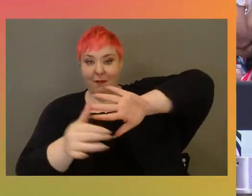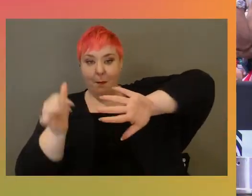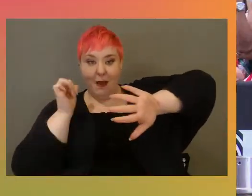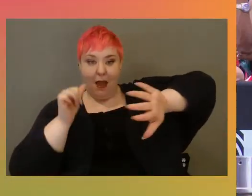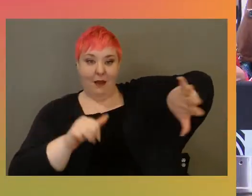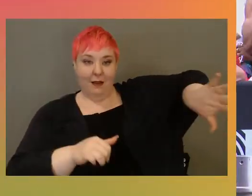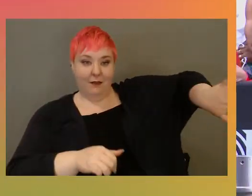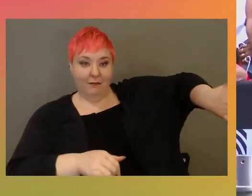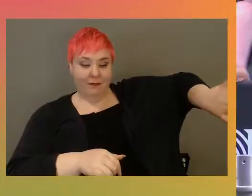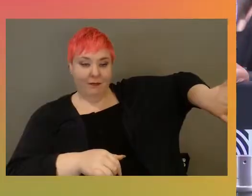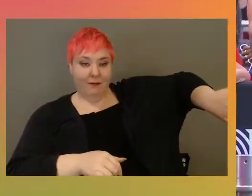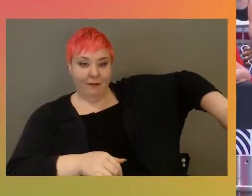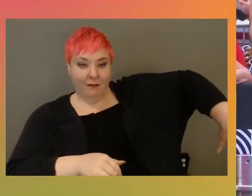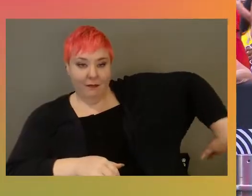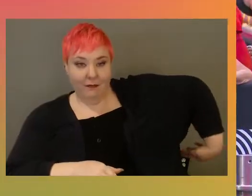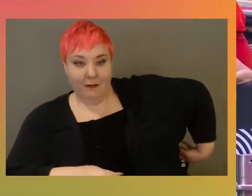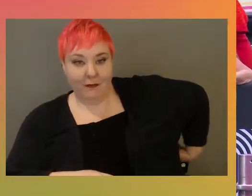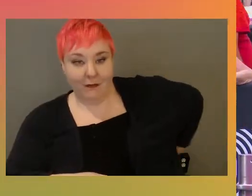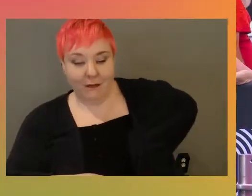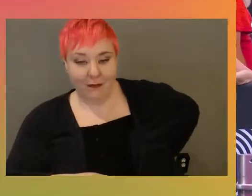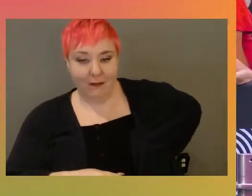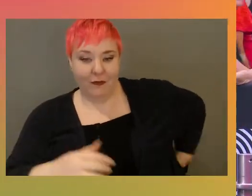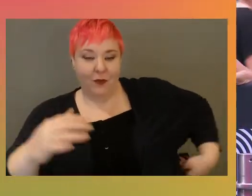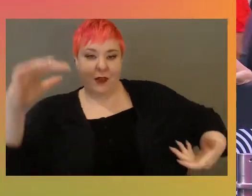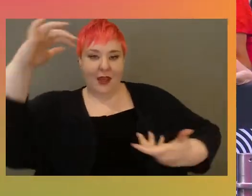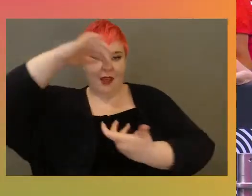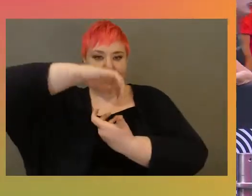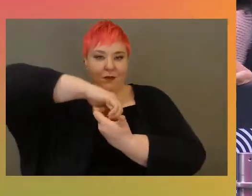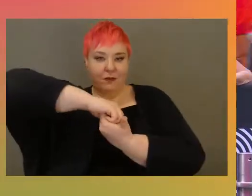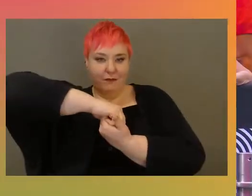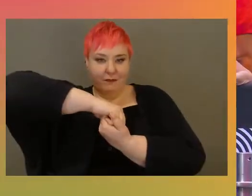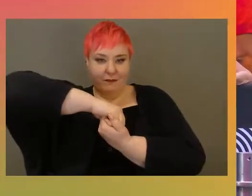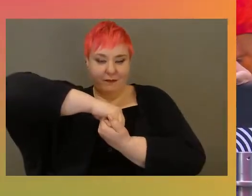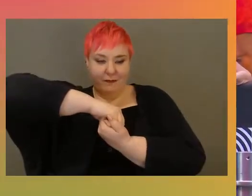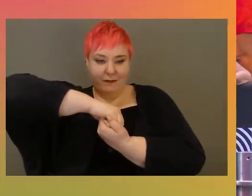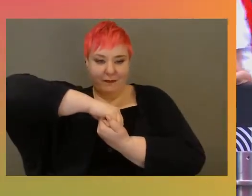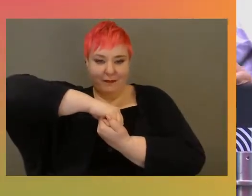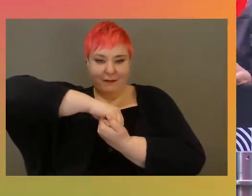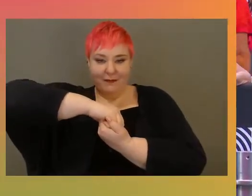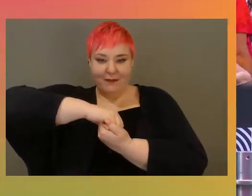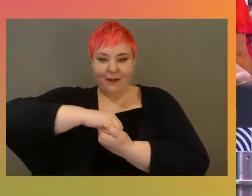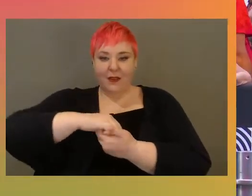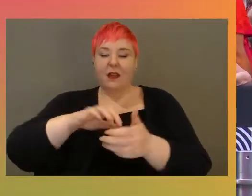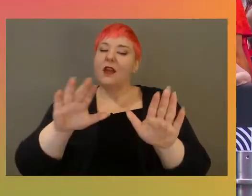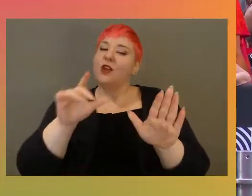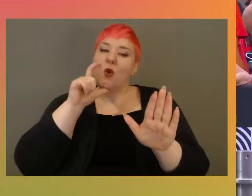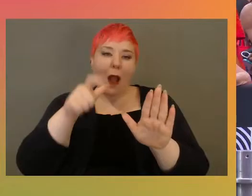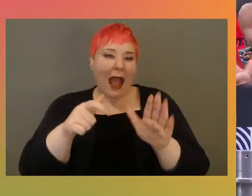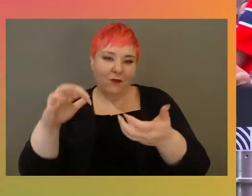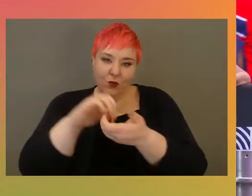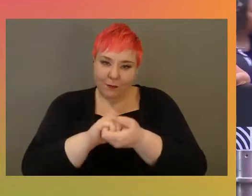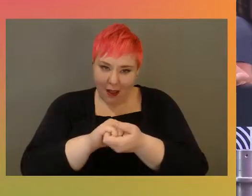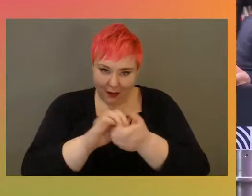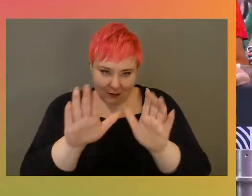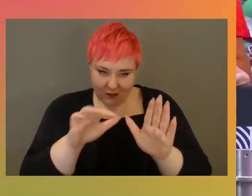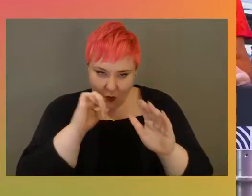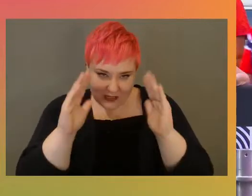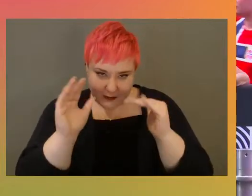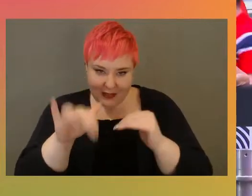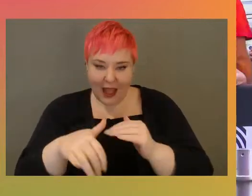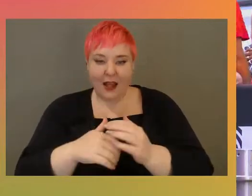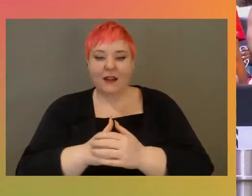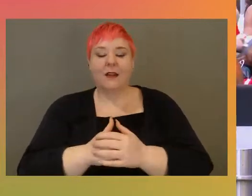TAKE YOUR LEFT ARM, AND TURN